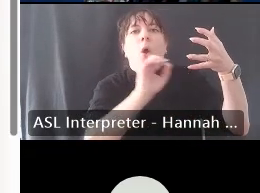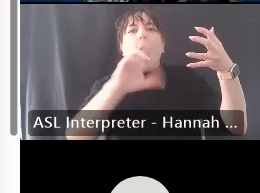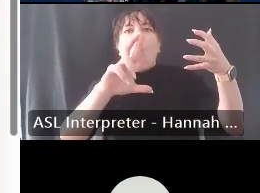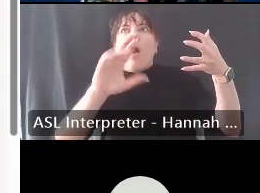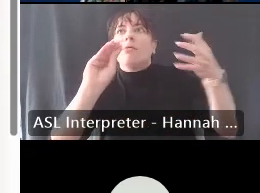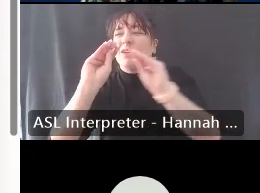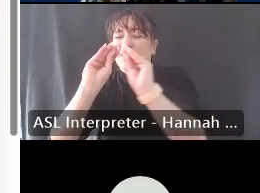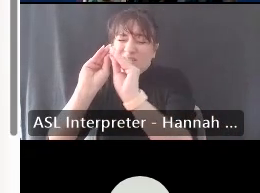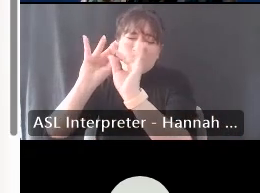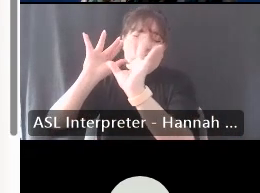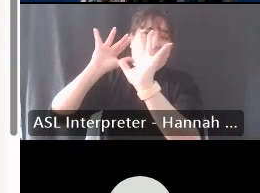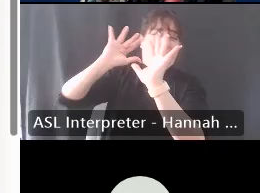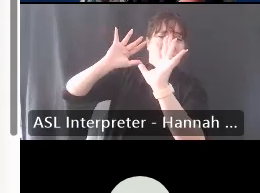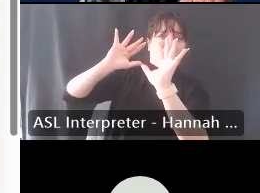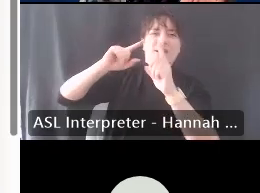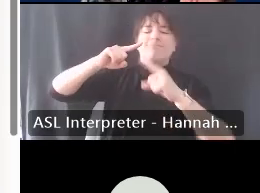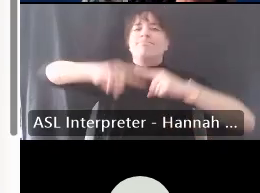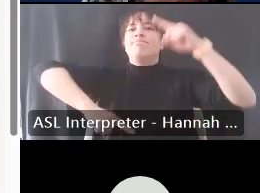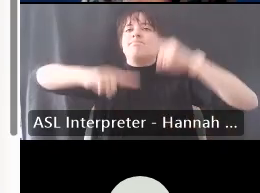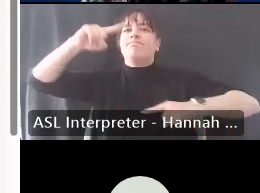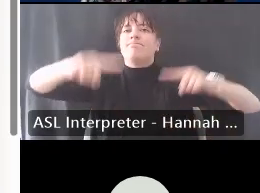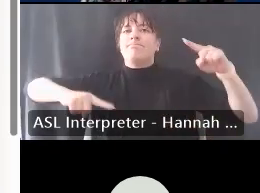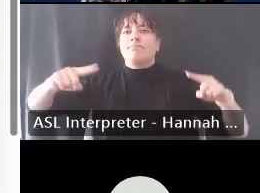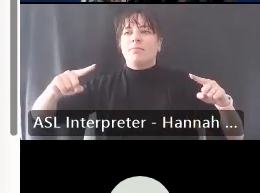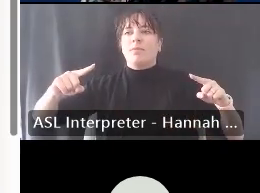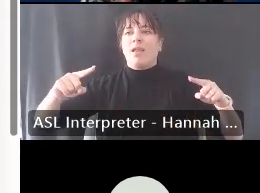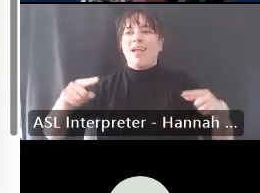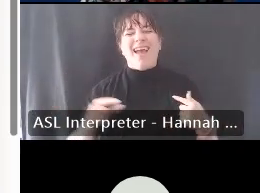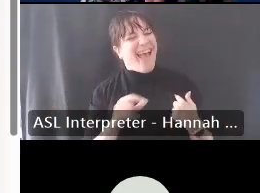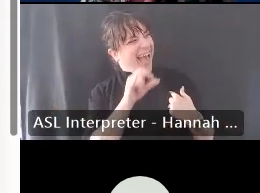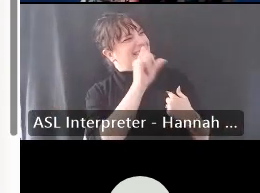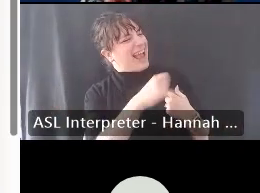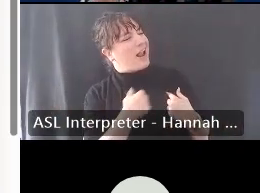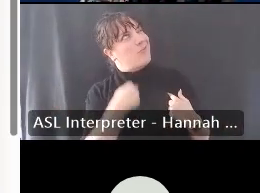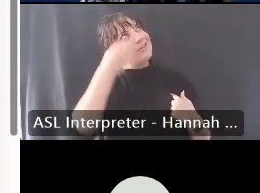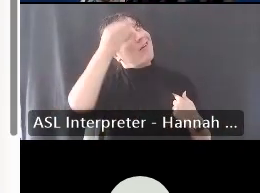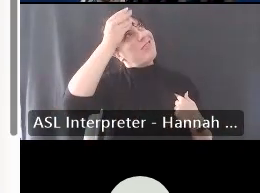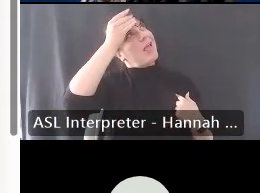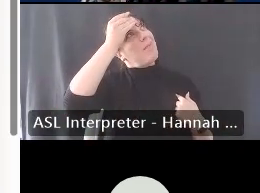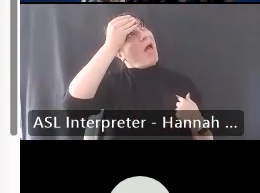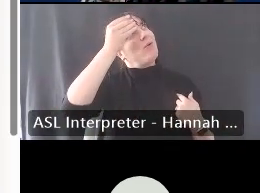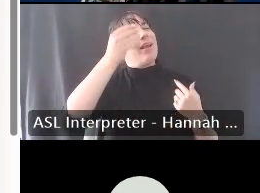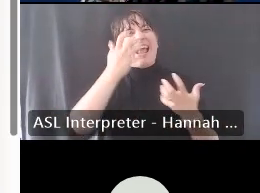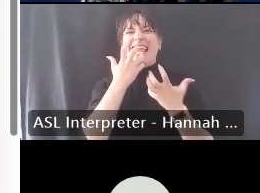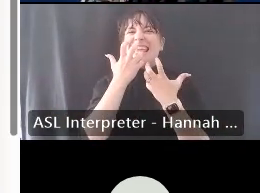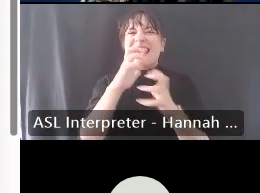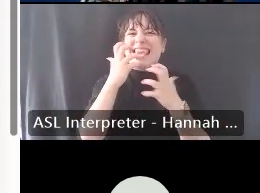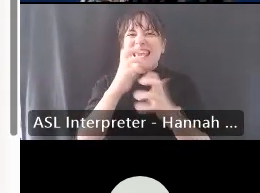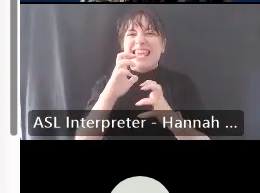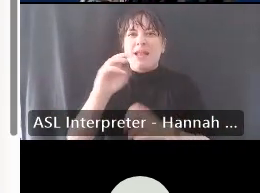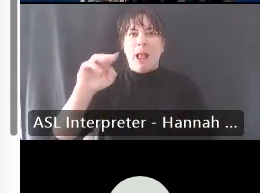maybe the concentrations in the south and you scan north, top to bottom, or left to right, and you get of a spatial representation